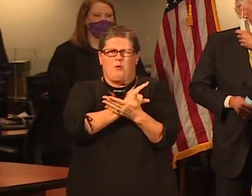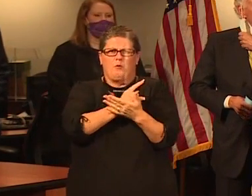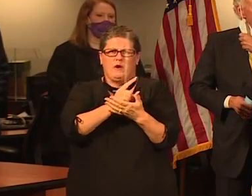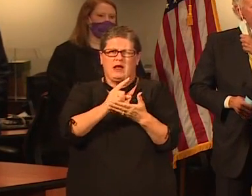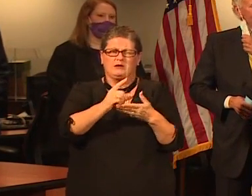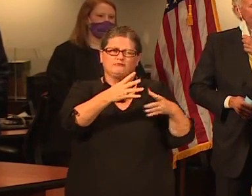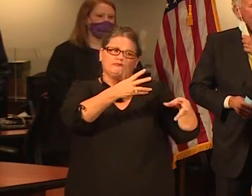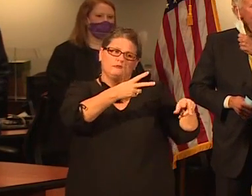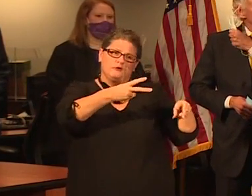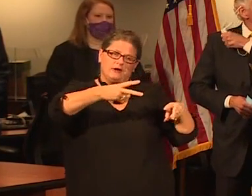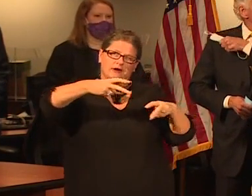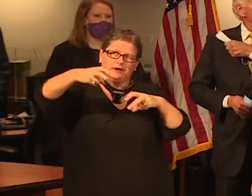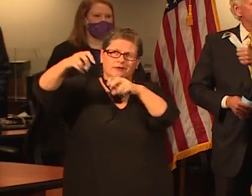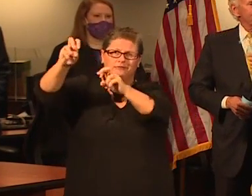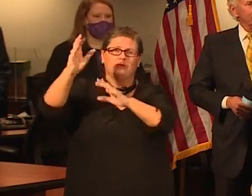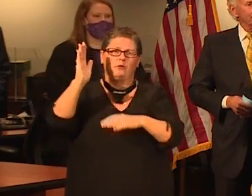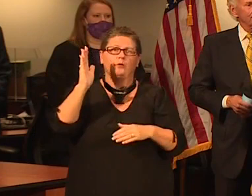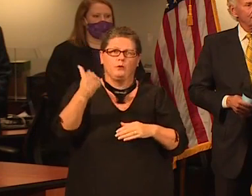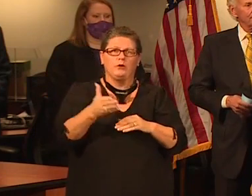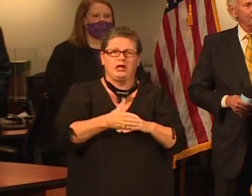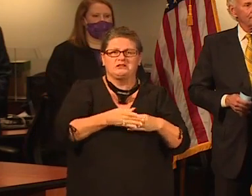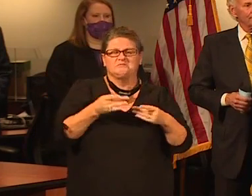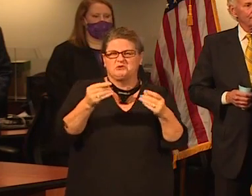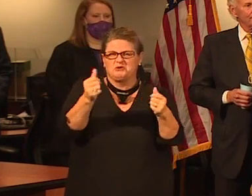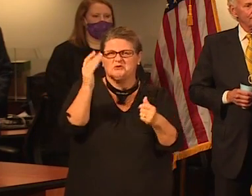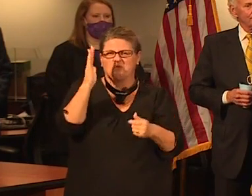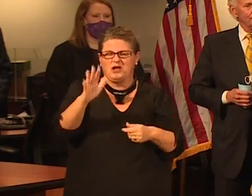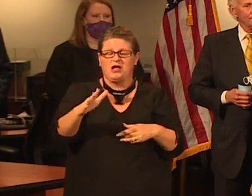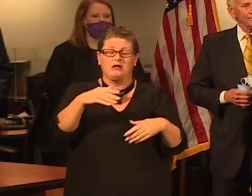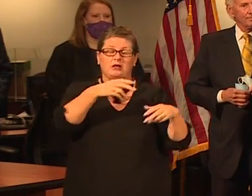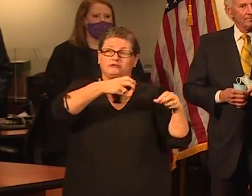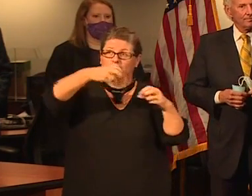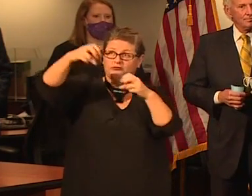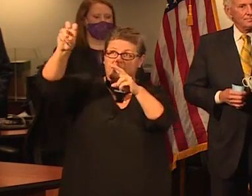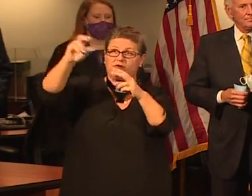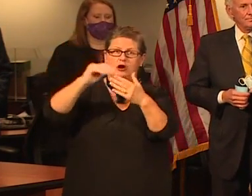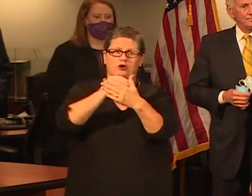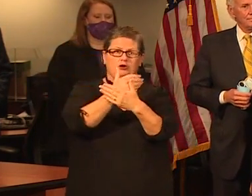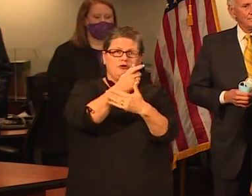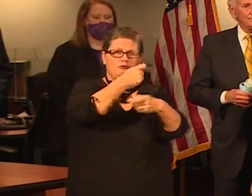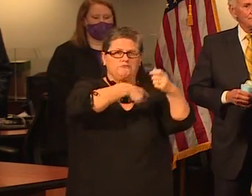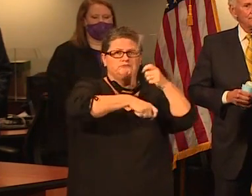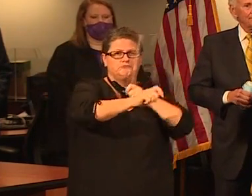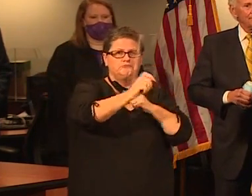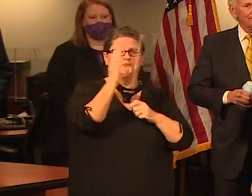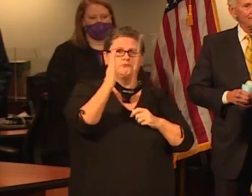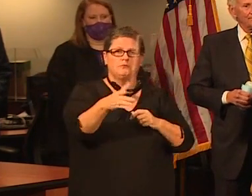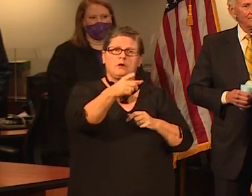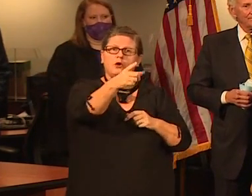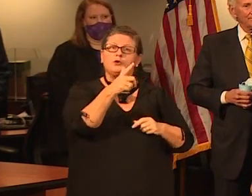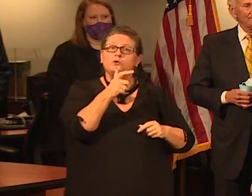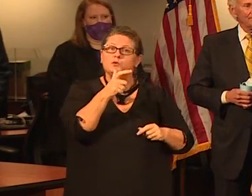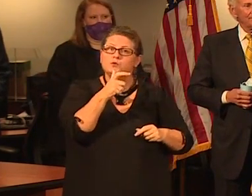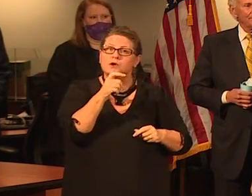SHE IS HERE FAR FEW MORE WEEKS SO THERE IS A TRANSITION PERIOD, IT WILL BE A SMOOTH TRANSITION.